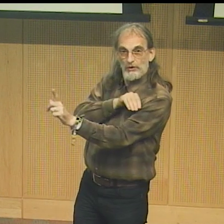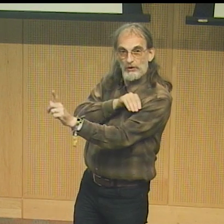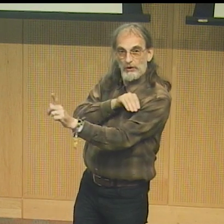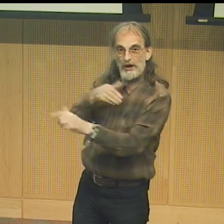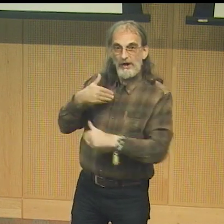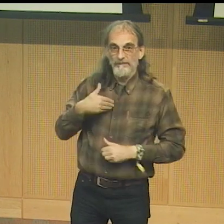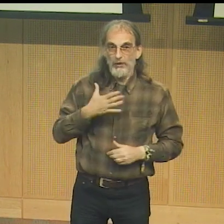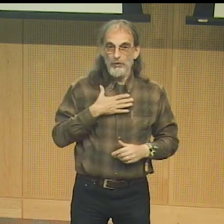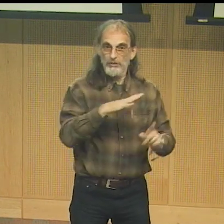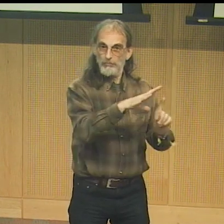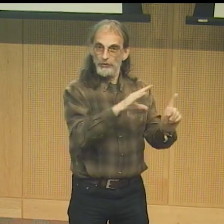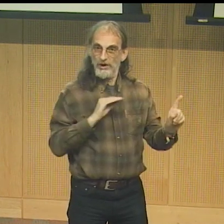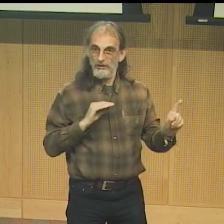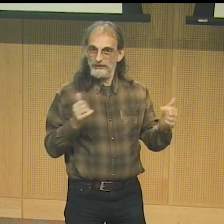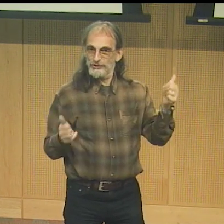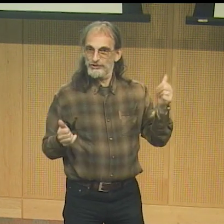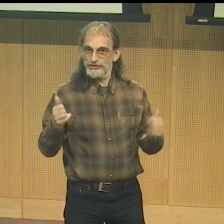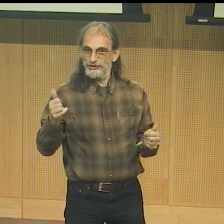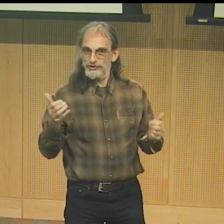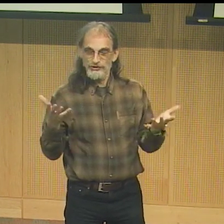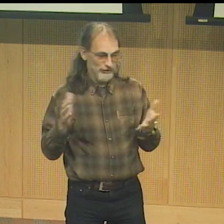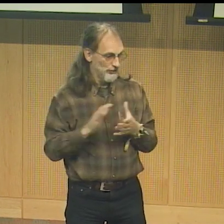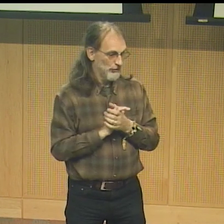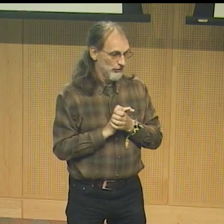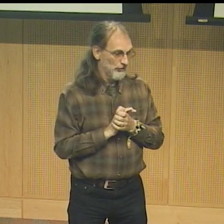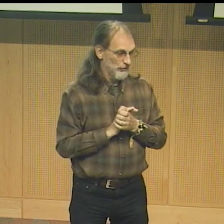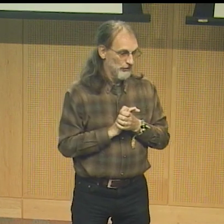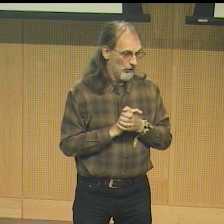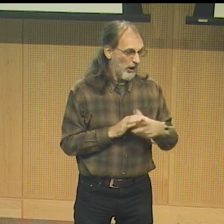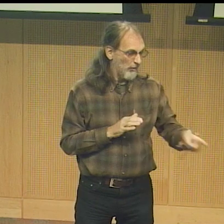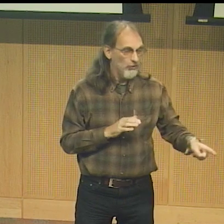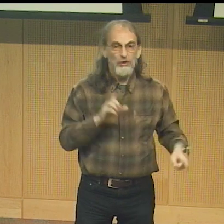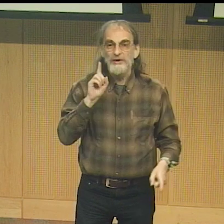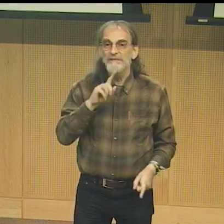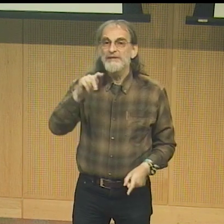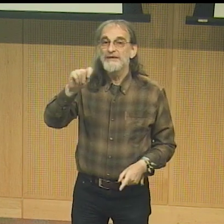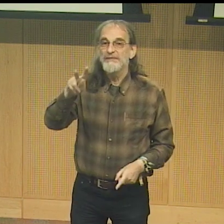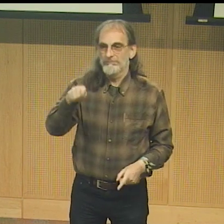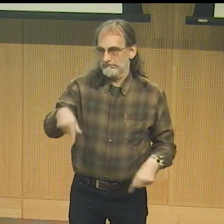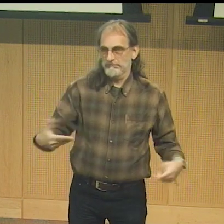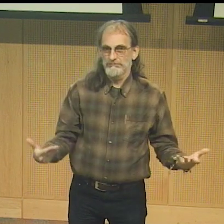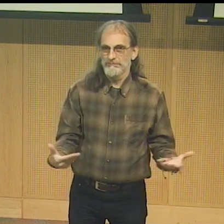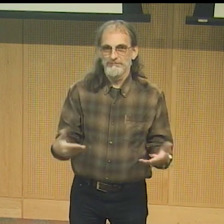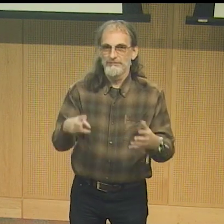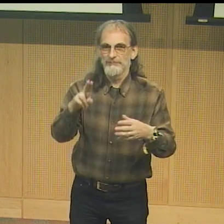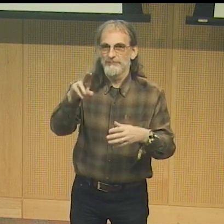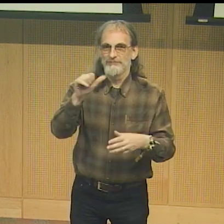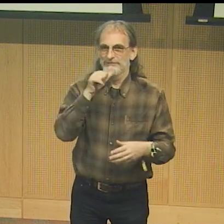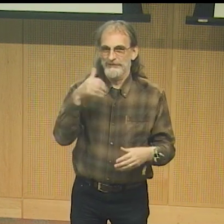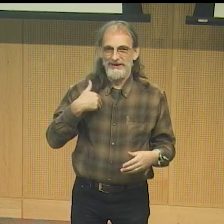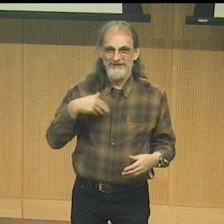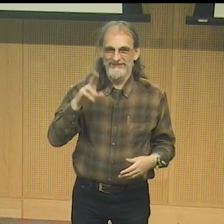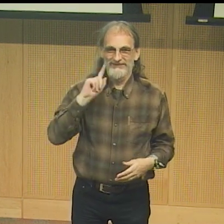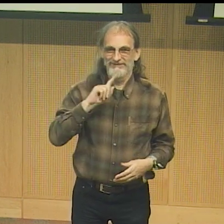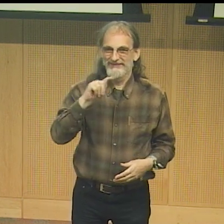So, what would a Deaf cultural approach be to television, for example, other--you don't have Deaf TV here